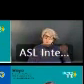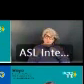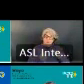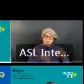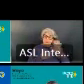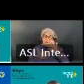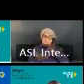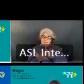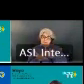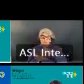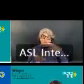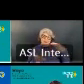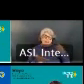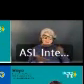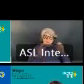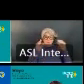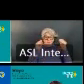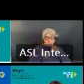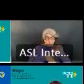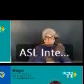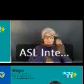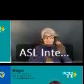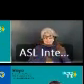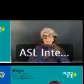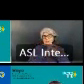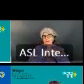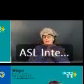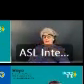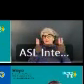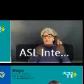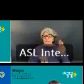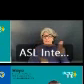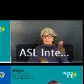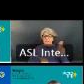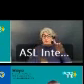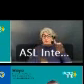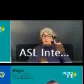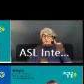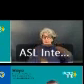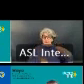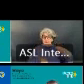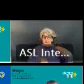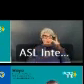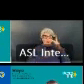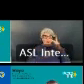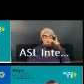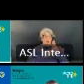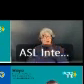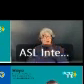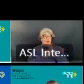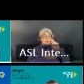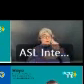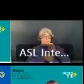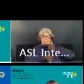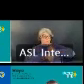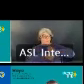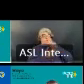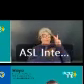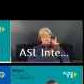school STEM teachers by implementing EU Teach program. You teach is a university based program that focuses on the